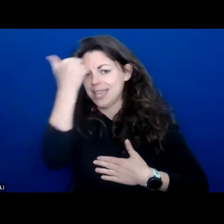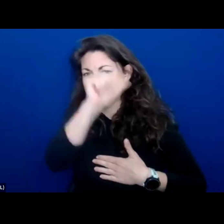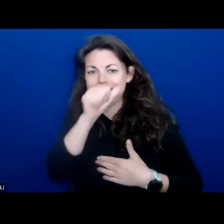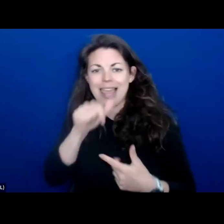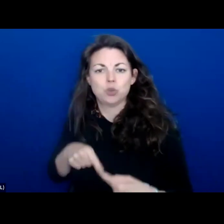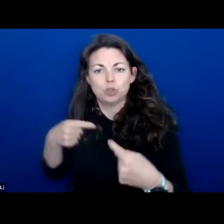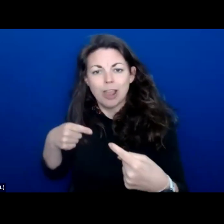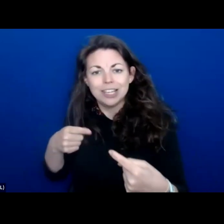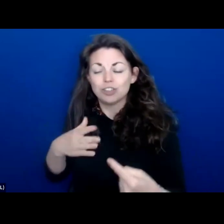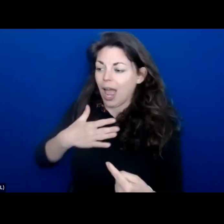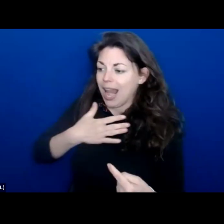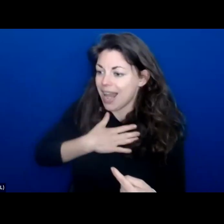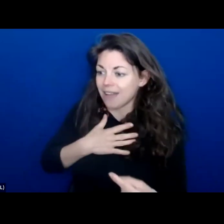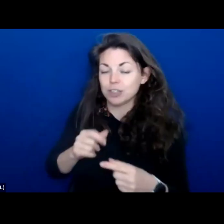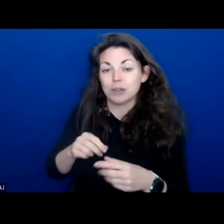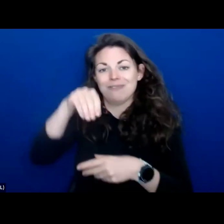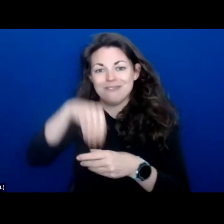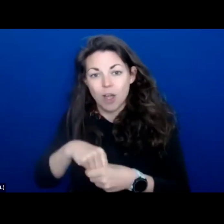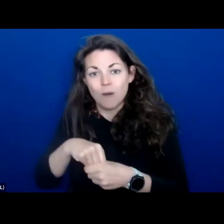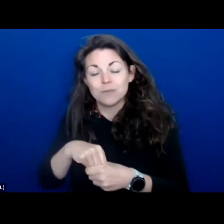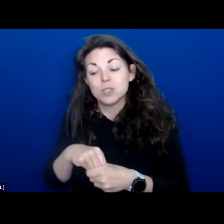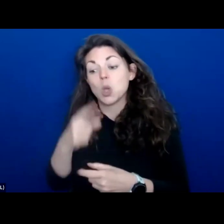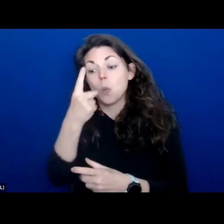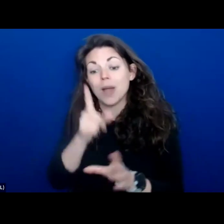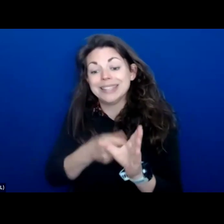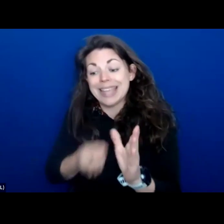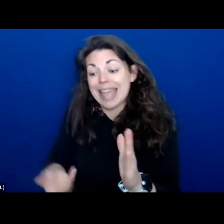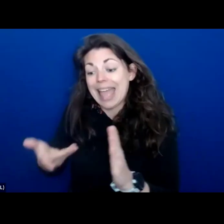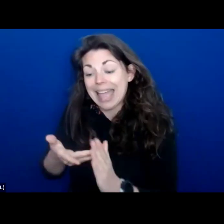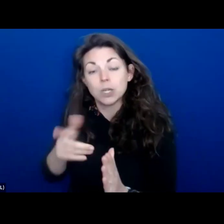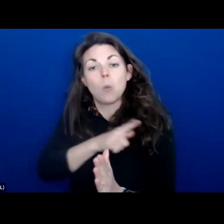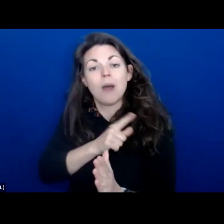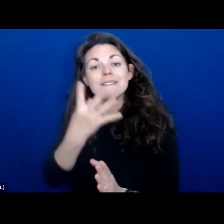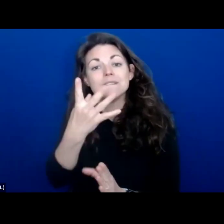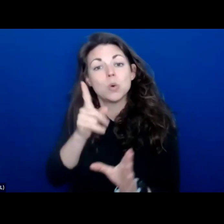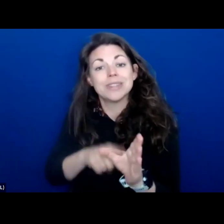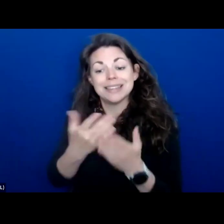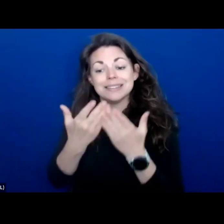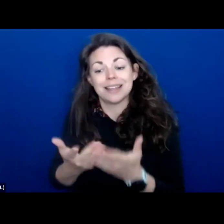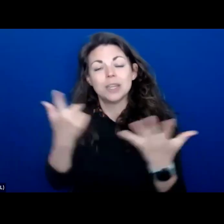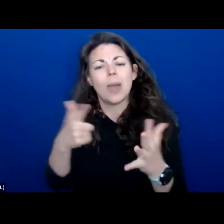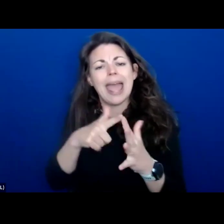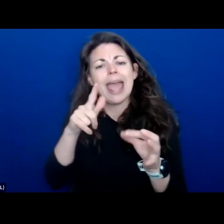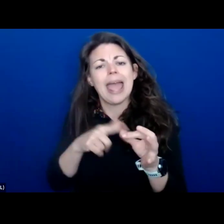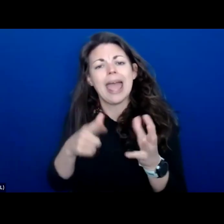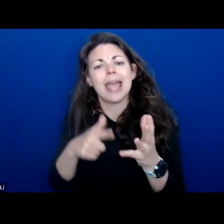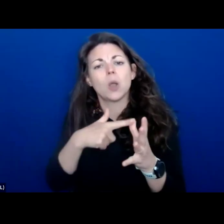So I extended one year because my fourth year I studied in Ecuador. I got that international experience.